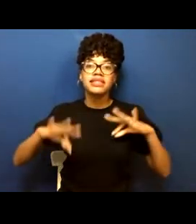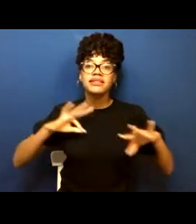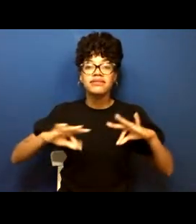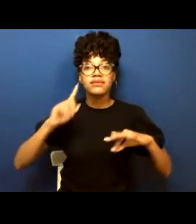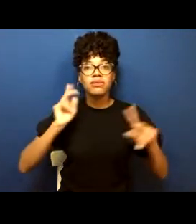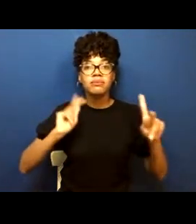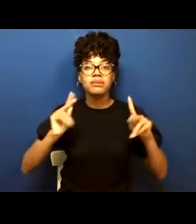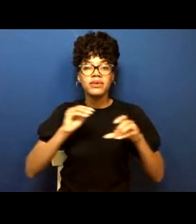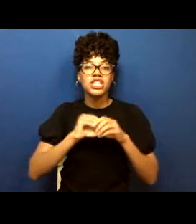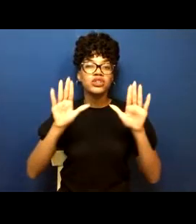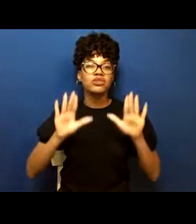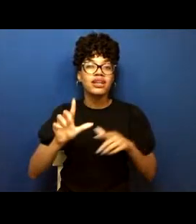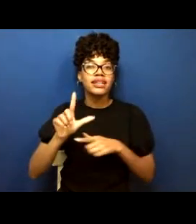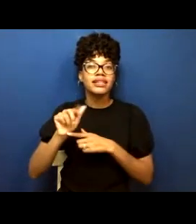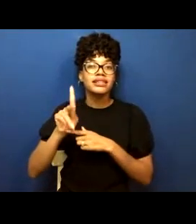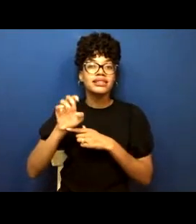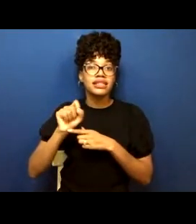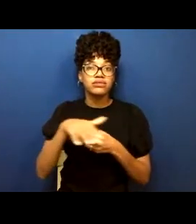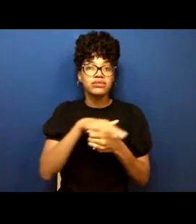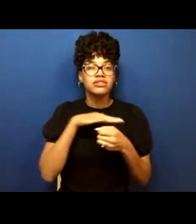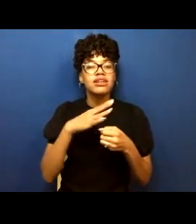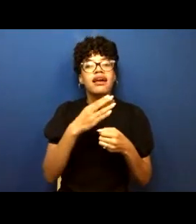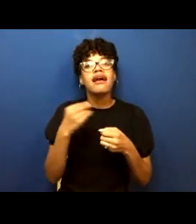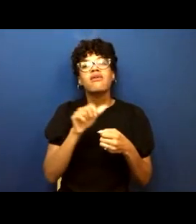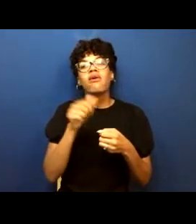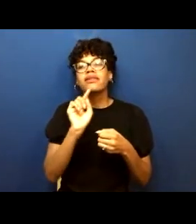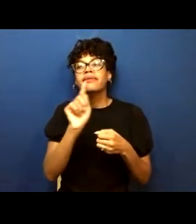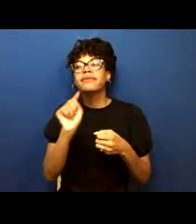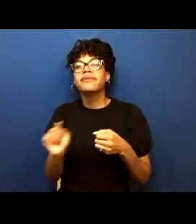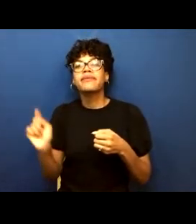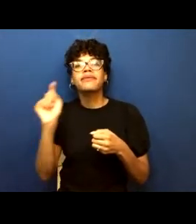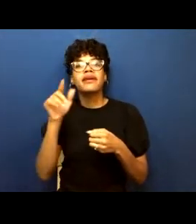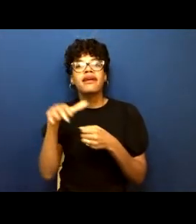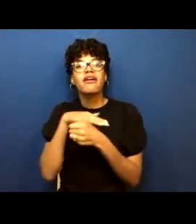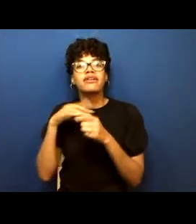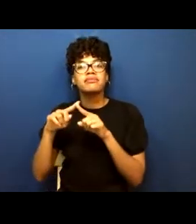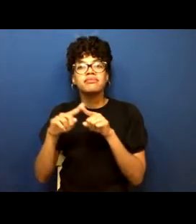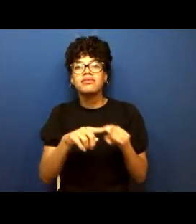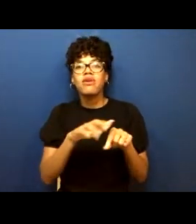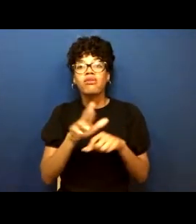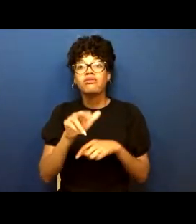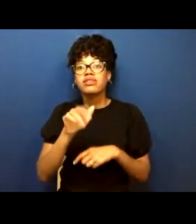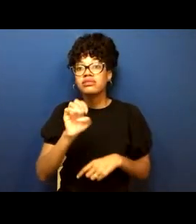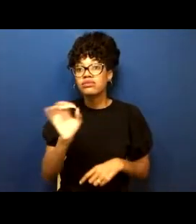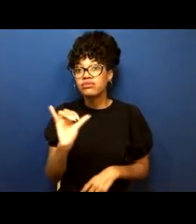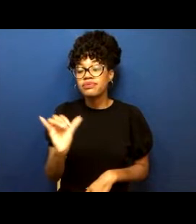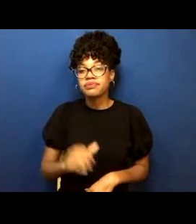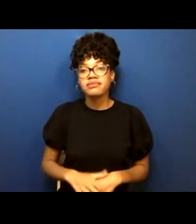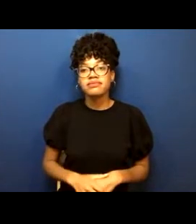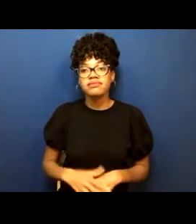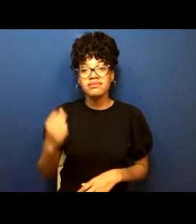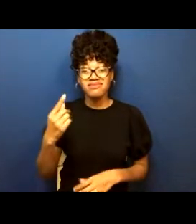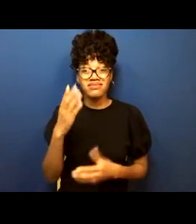but all the animals that depend upon it as well. It's a way of life for several folks in the region as well.